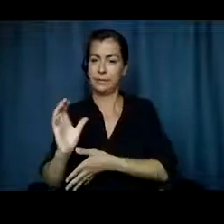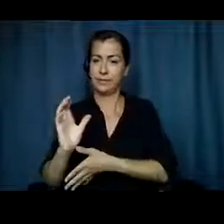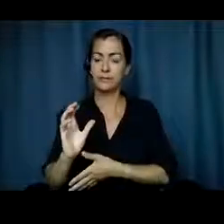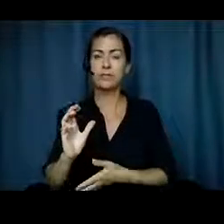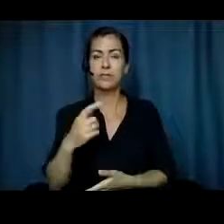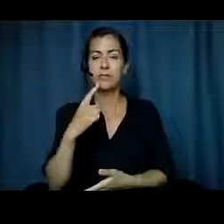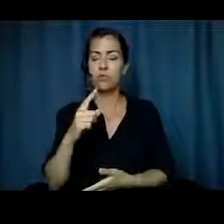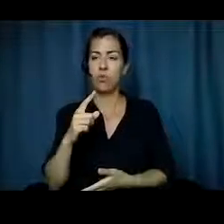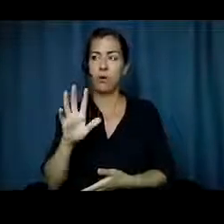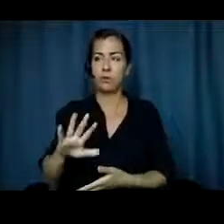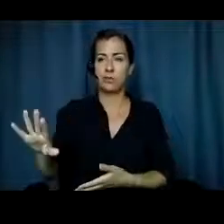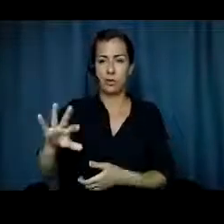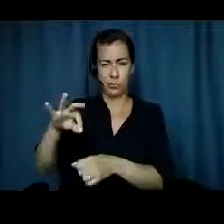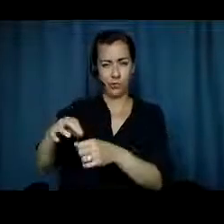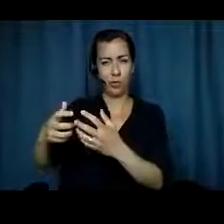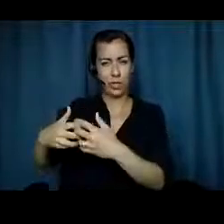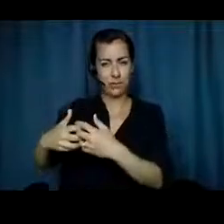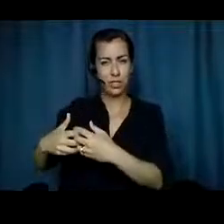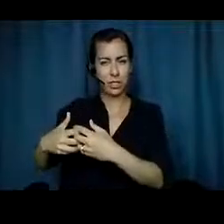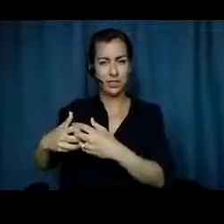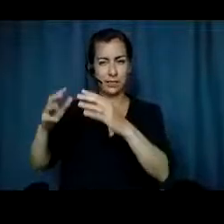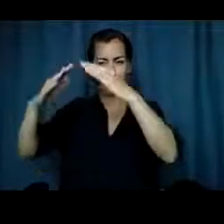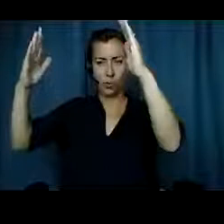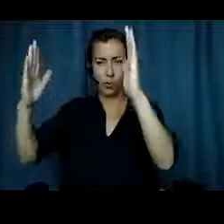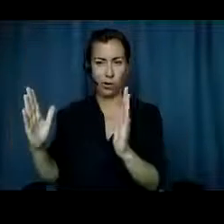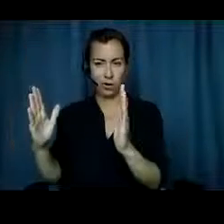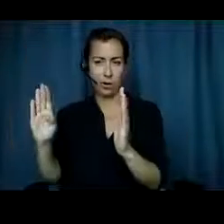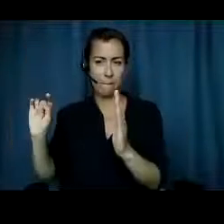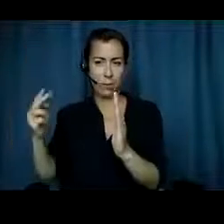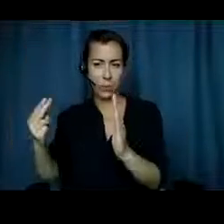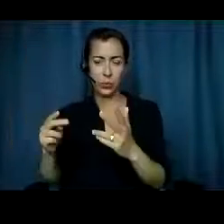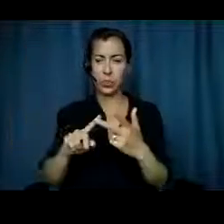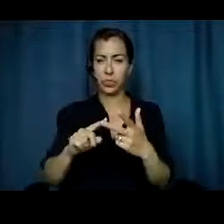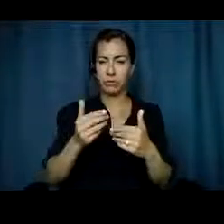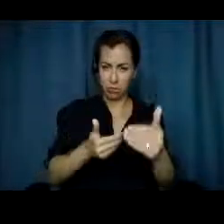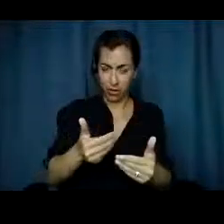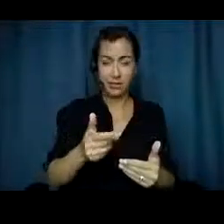They can also get a stamp to serve as their way of showing that